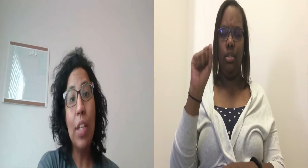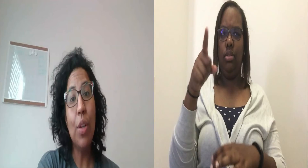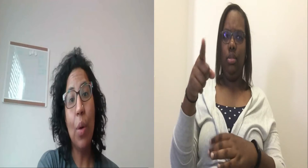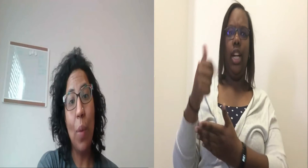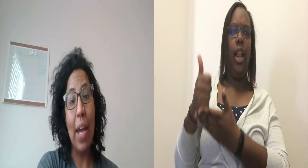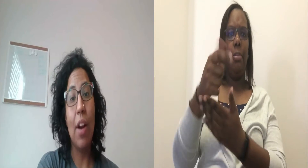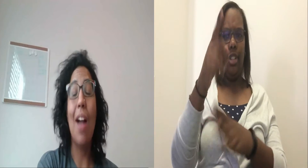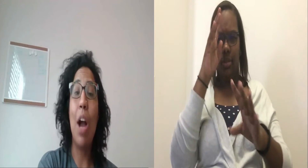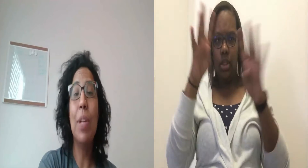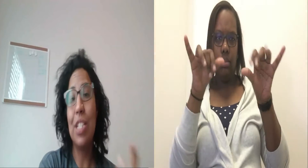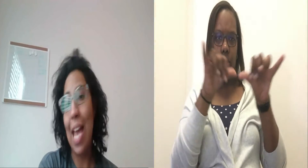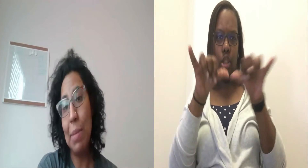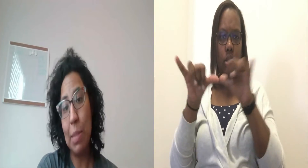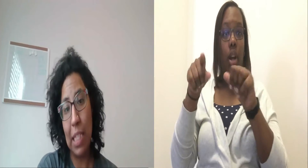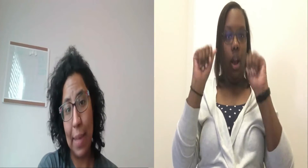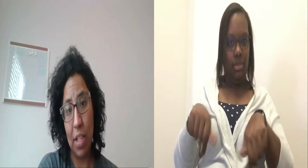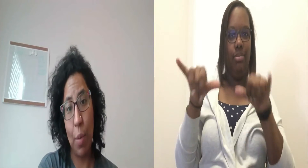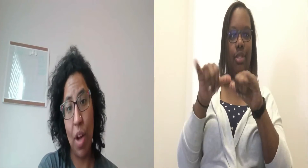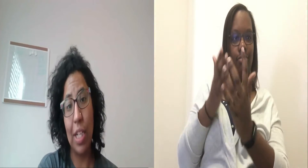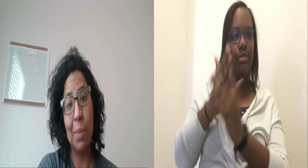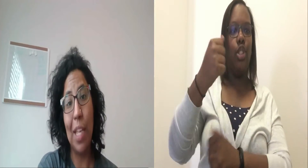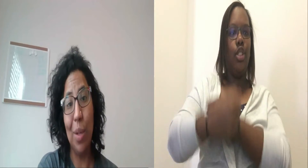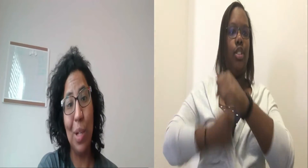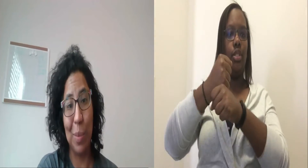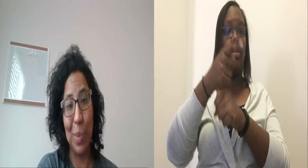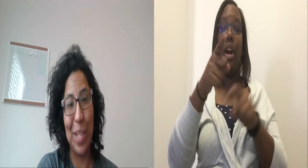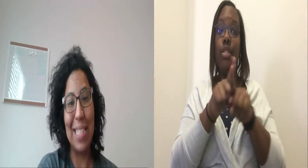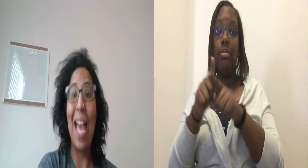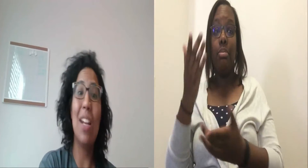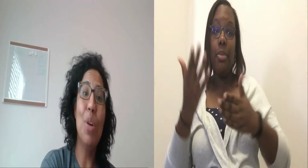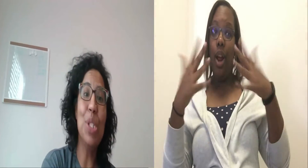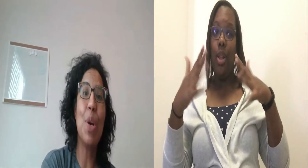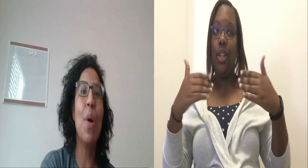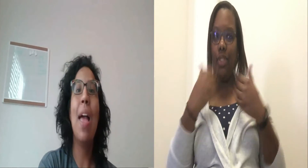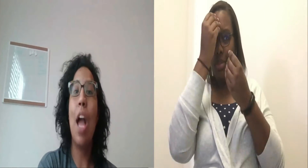you're aware of how much time is being spent on a project by you and your employees and also how